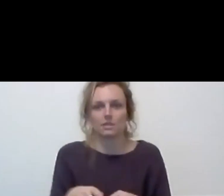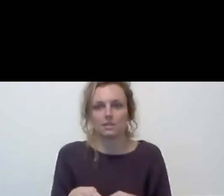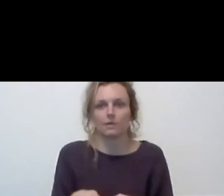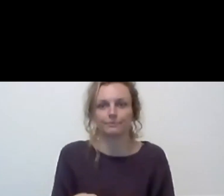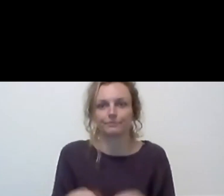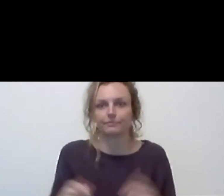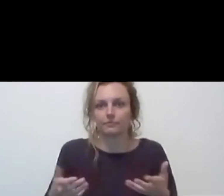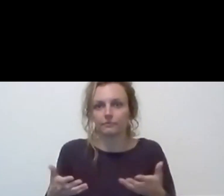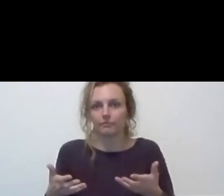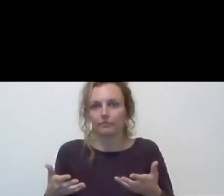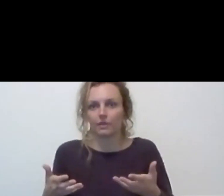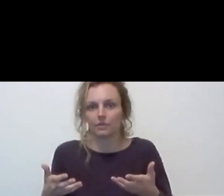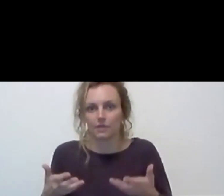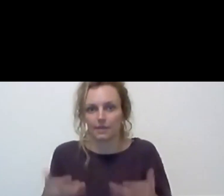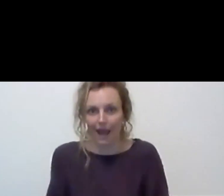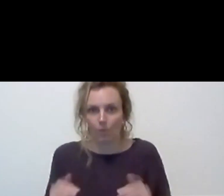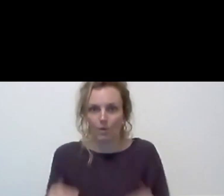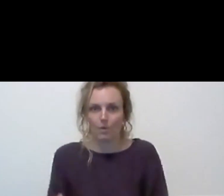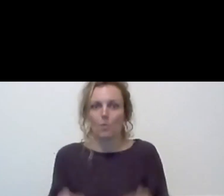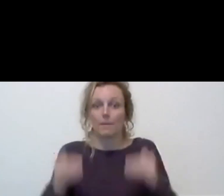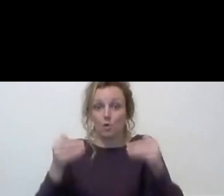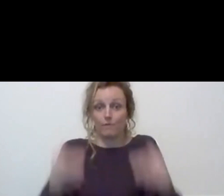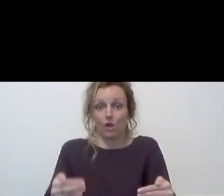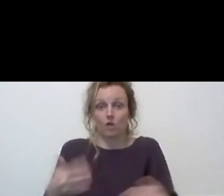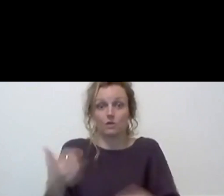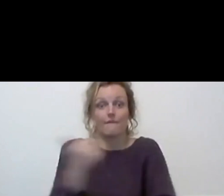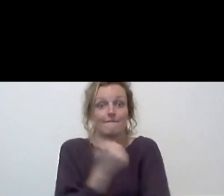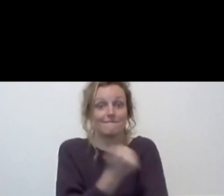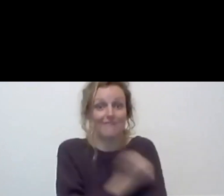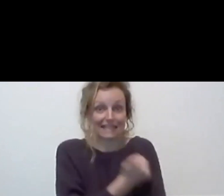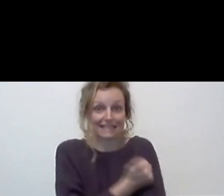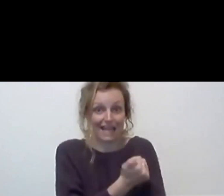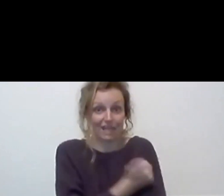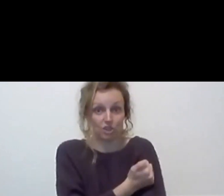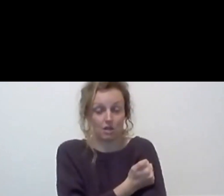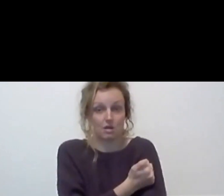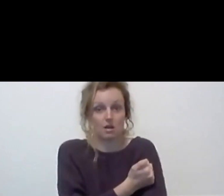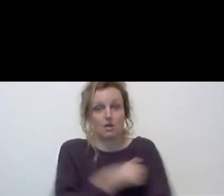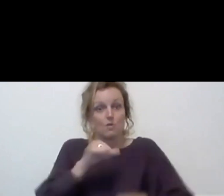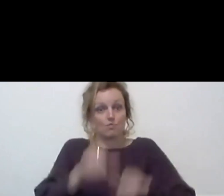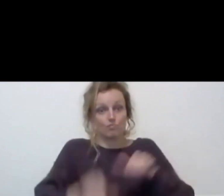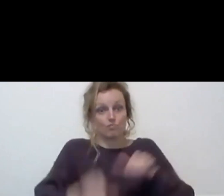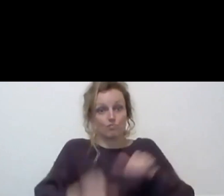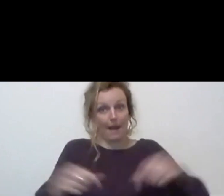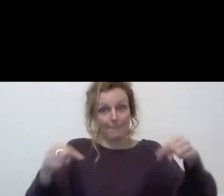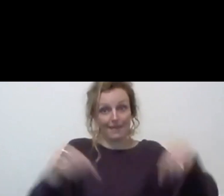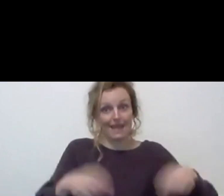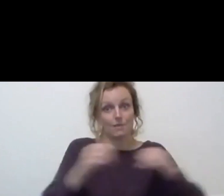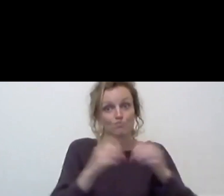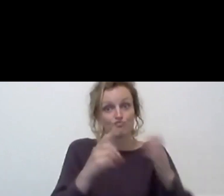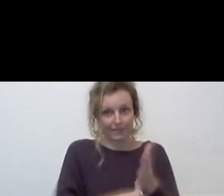being rolled out across Bristol. Dr. Kenwood, are you able to tell us something about that?